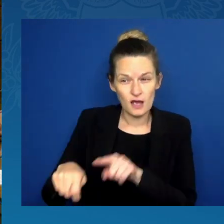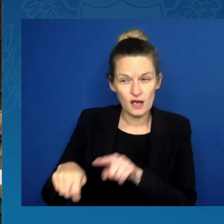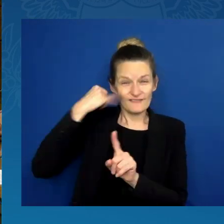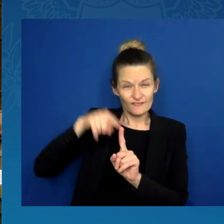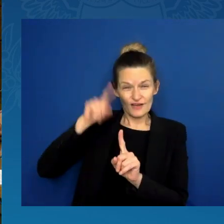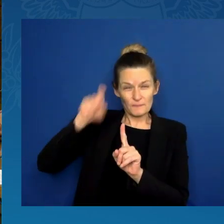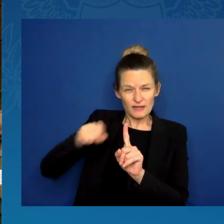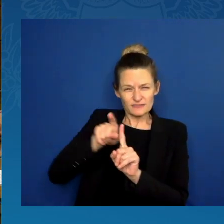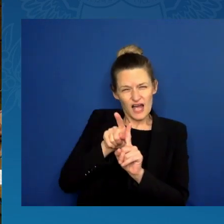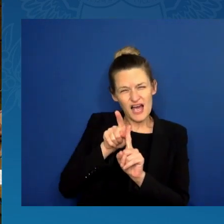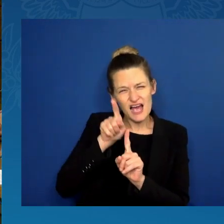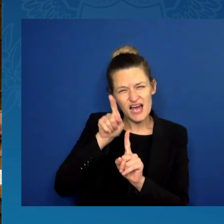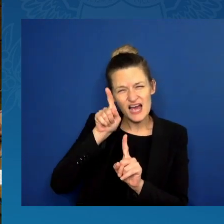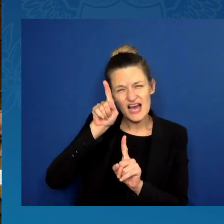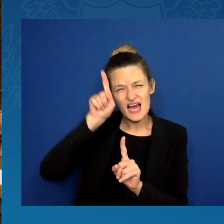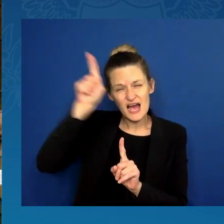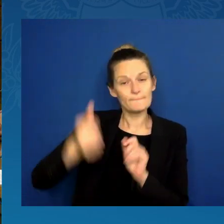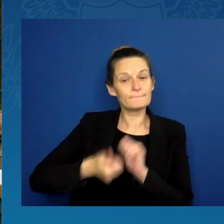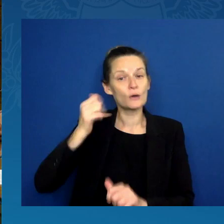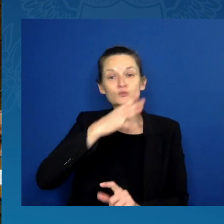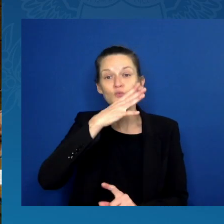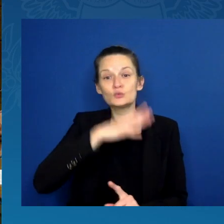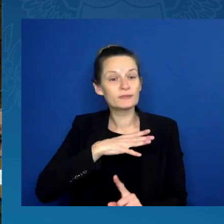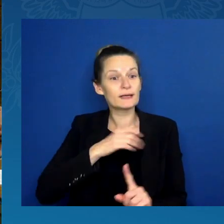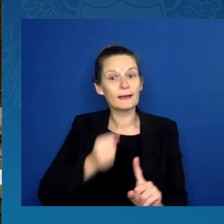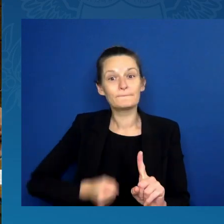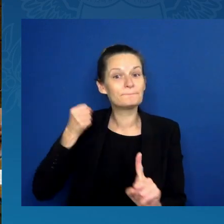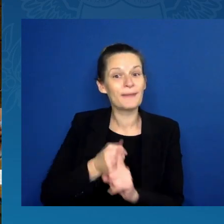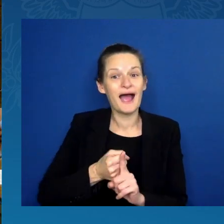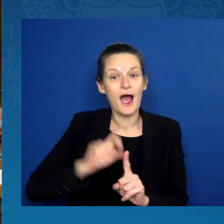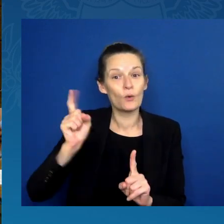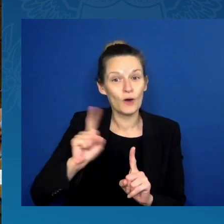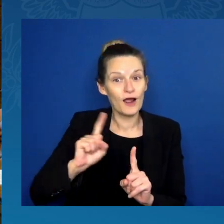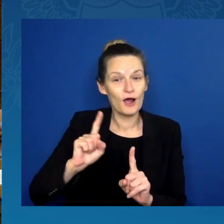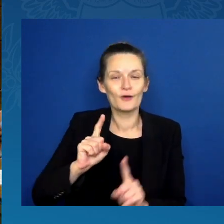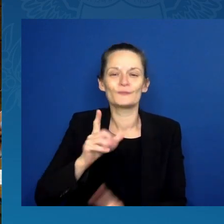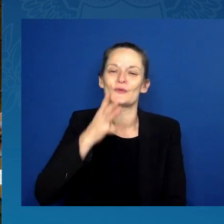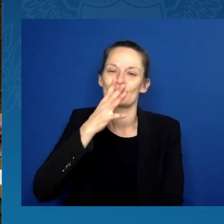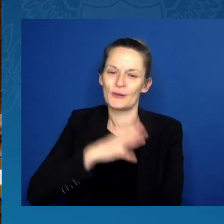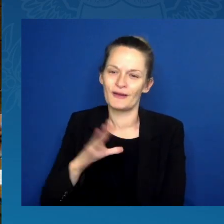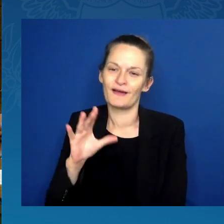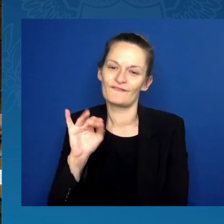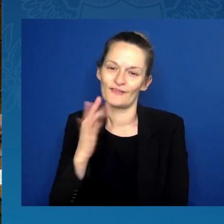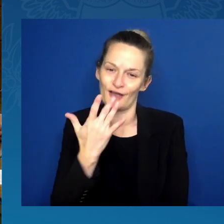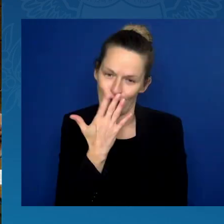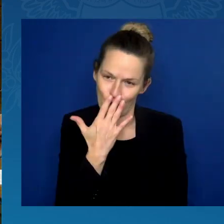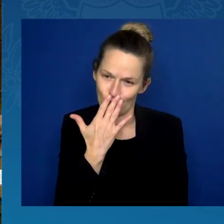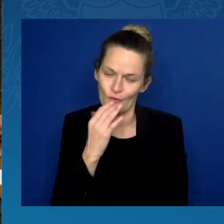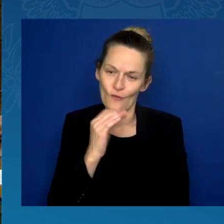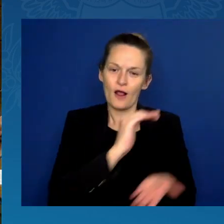are the women of color and low income families. If you can't travel, then you can't have the abortion.